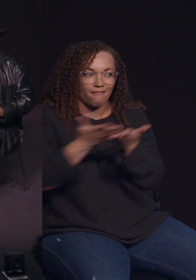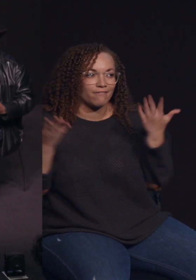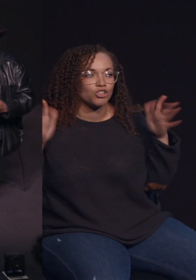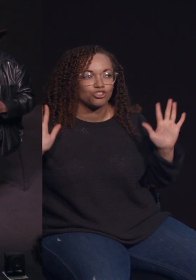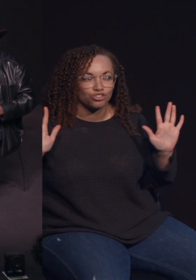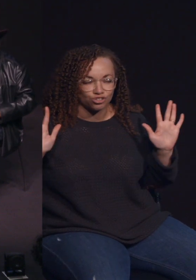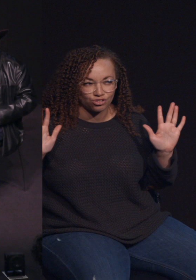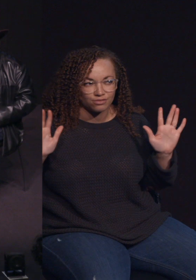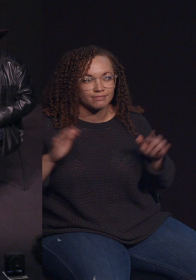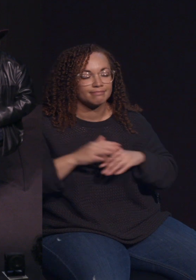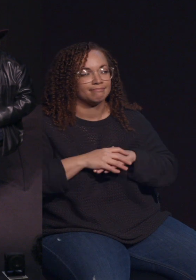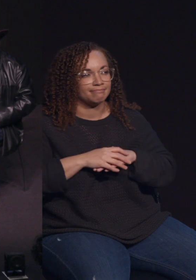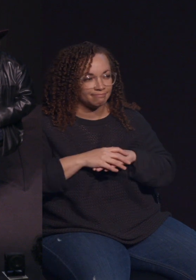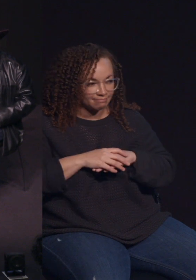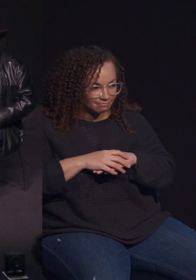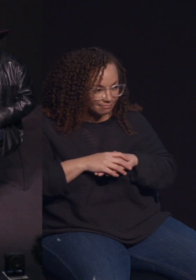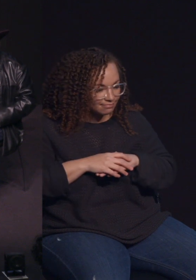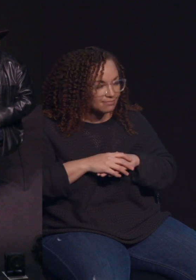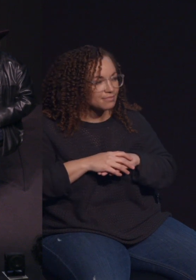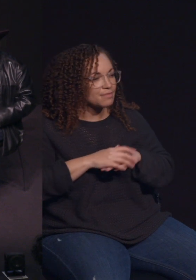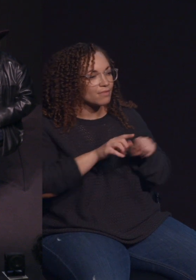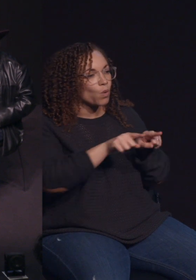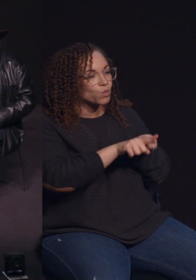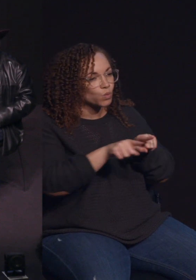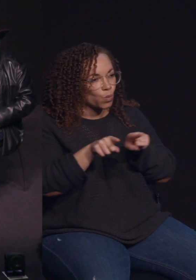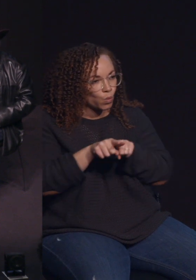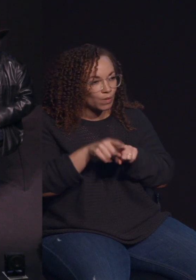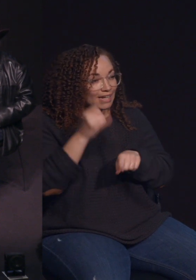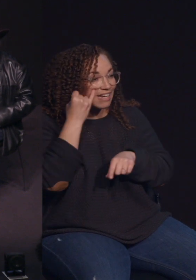You can also, if you're not strong enough or educated